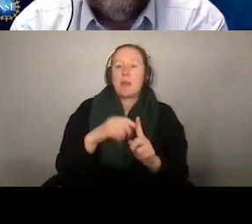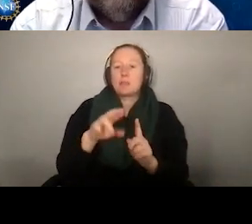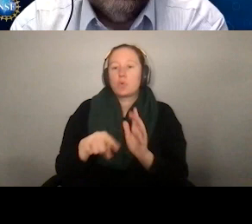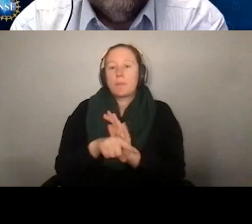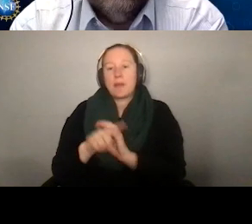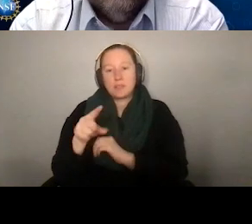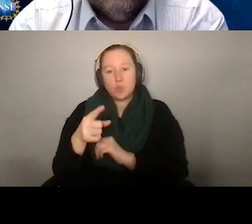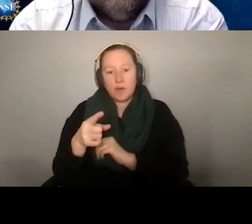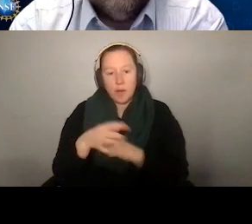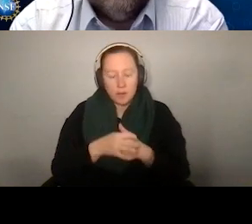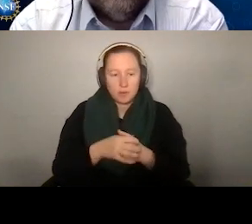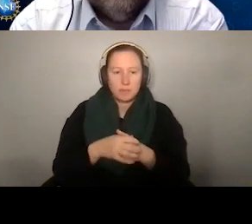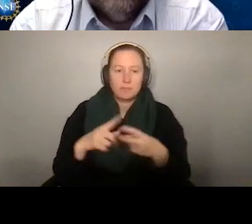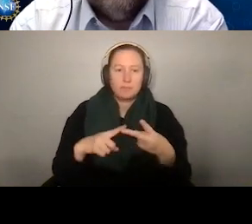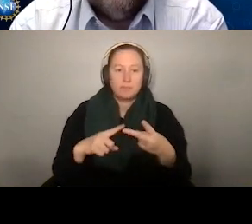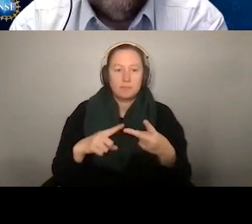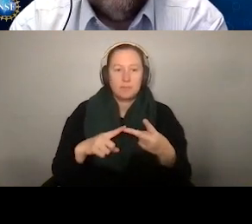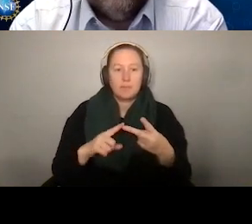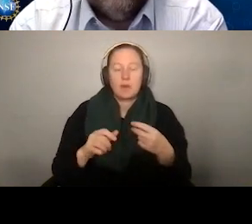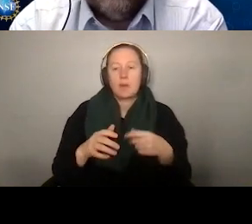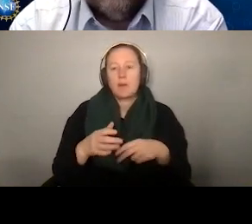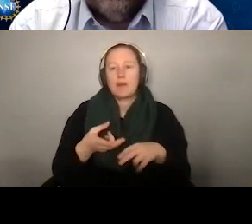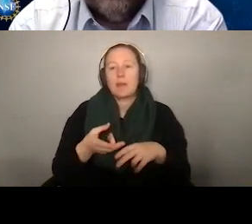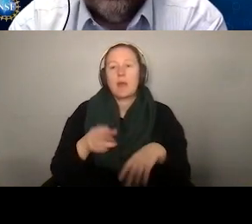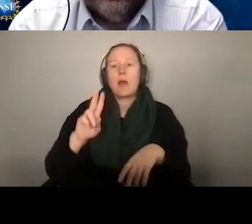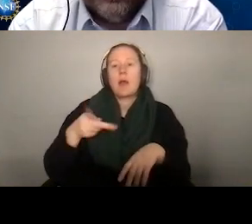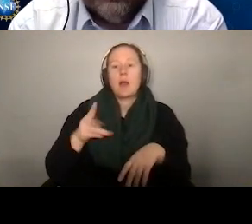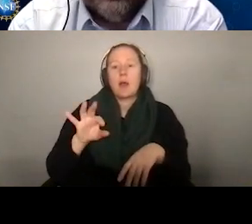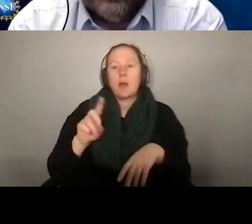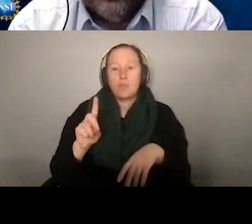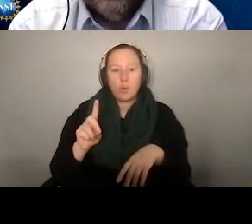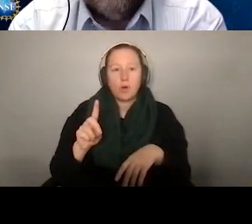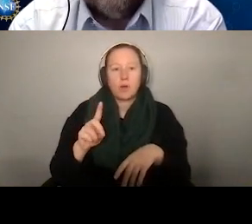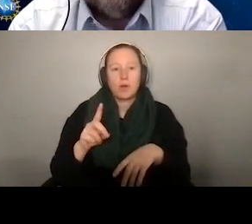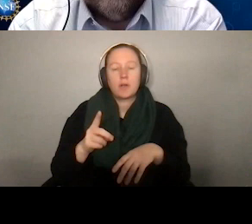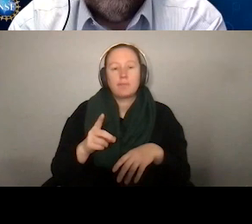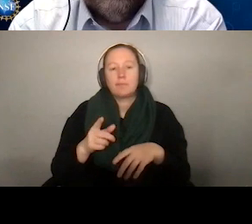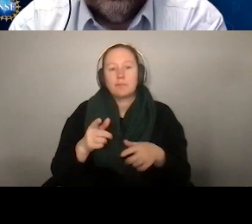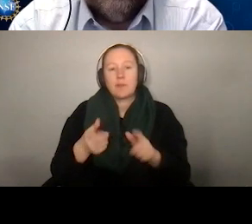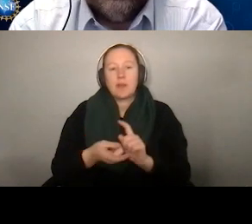Upward adjustments, also known as additional payments, are available for 14 months